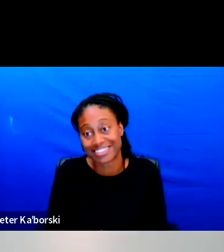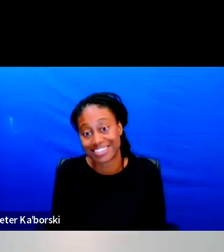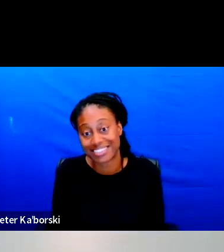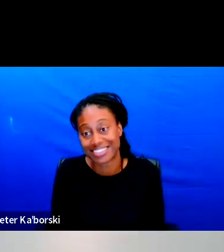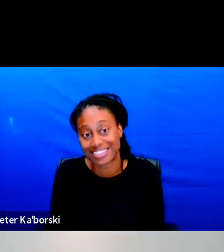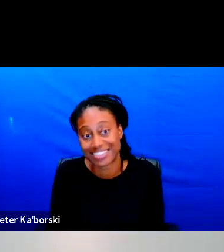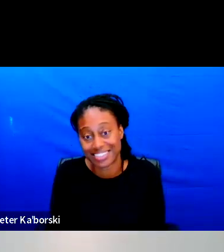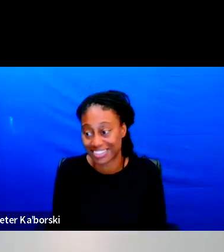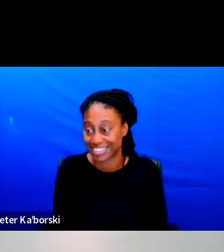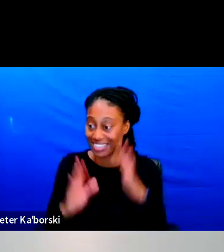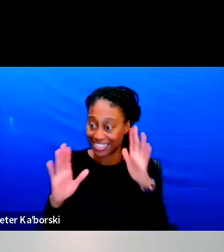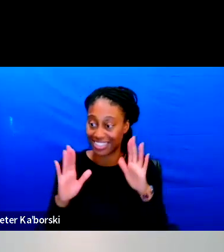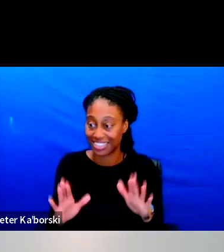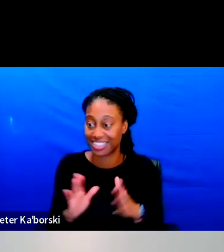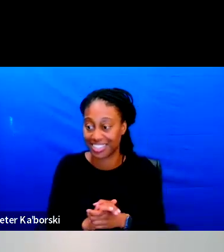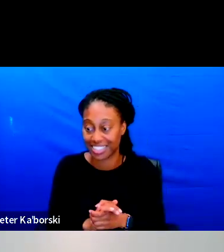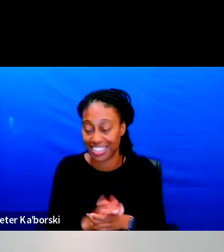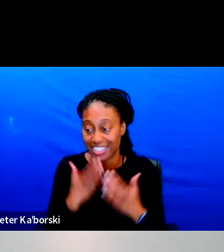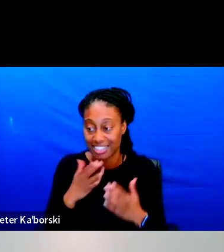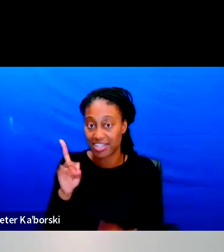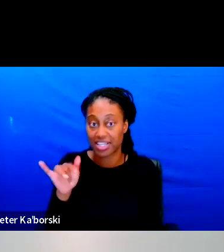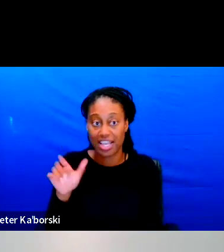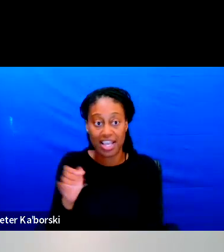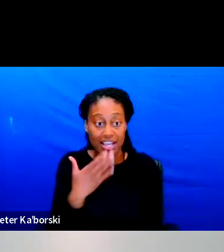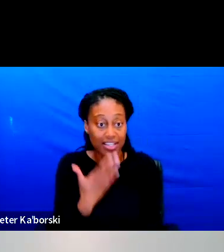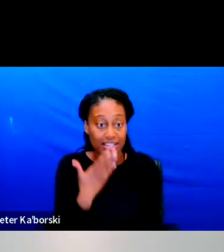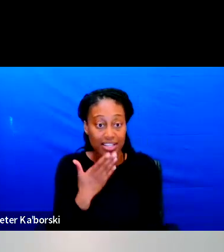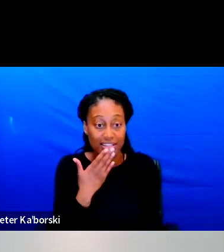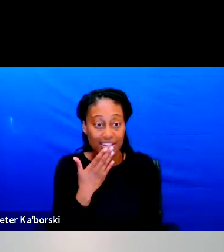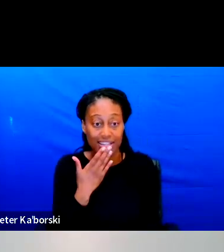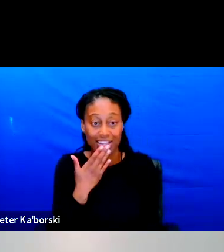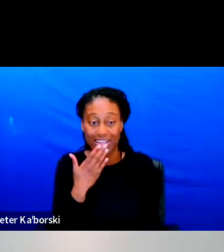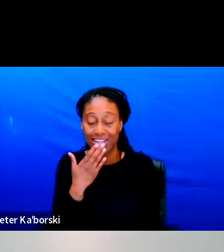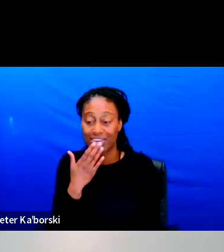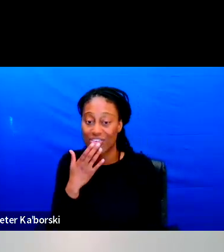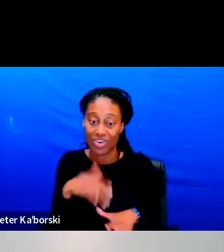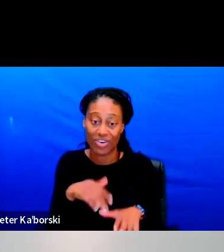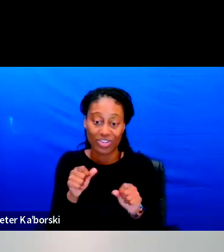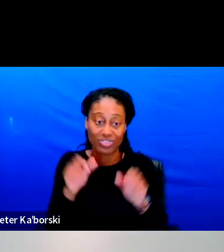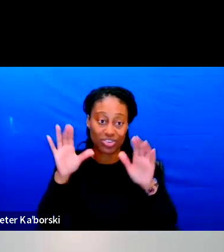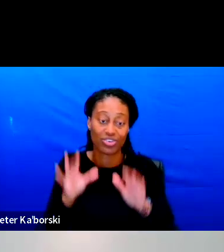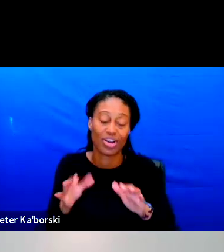Adam Ayers w/ APRIL: Right. Adam Ayers w/ APRIL: Thank you, Kyle. Thank you for having a great conversation around the topic. And